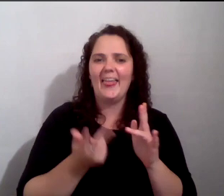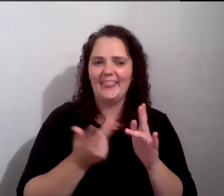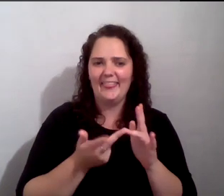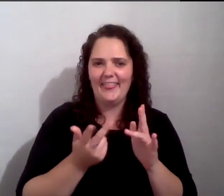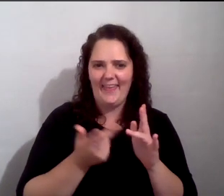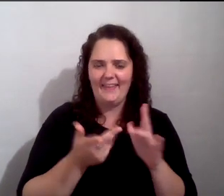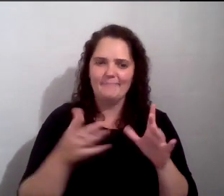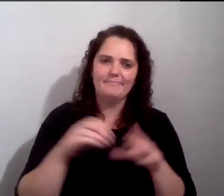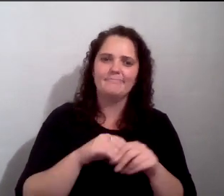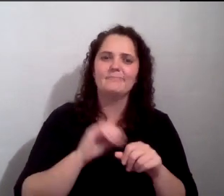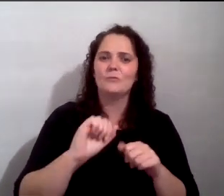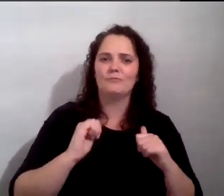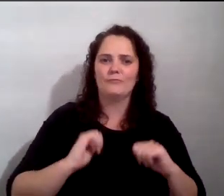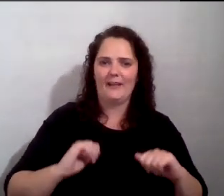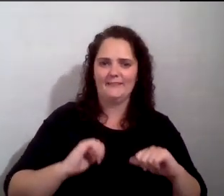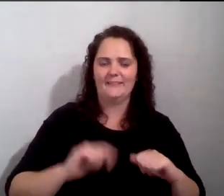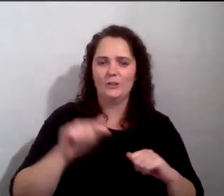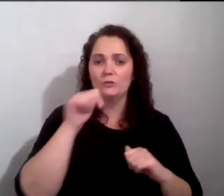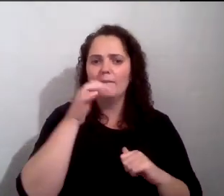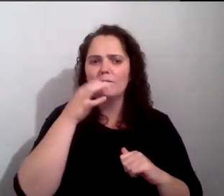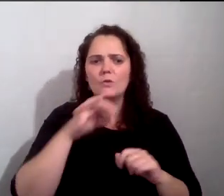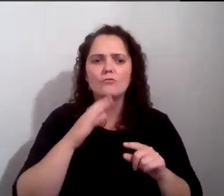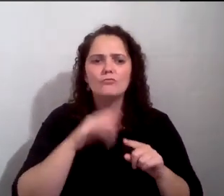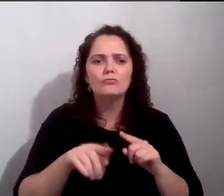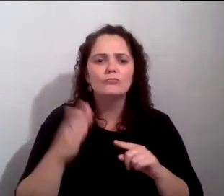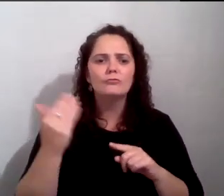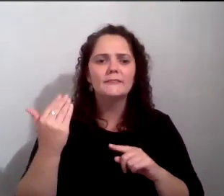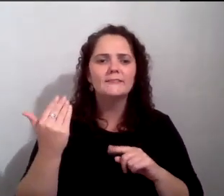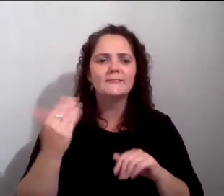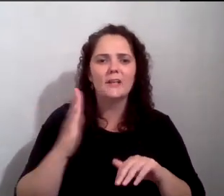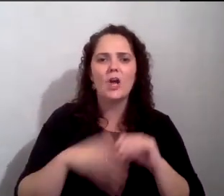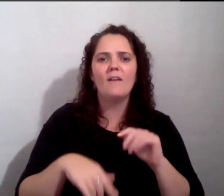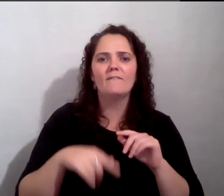quickly, this is a whole other aspect of your practice which you've done a couple of these just very